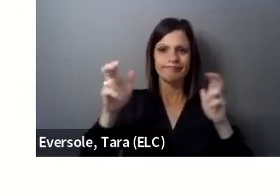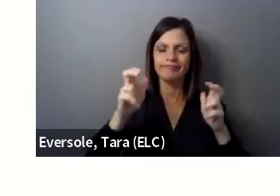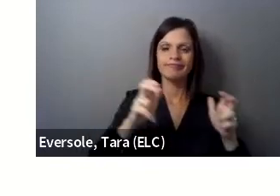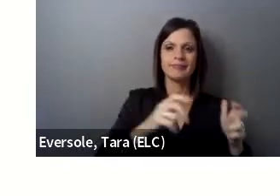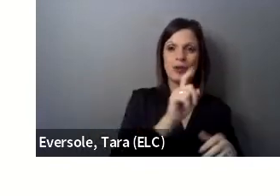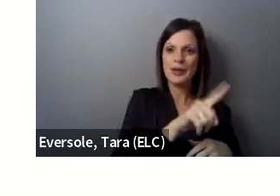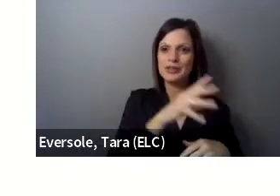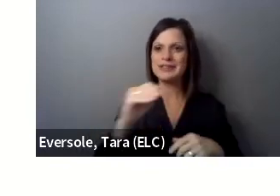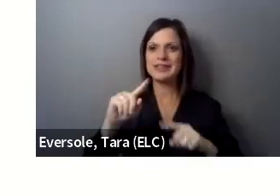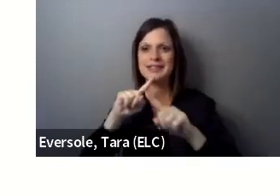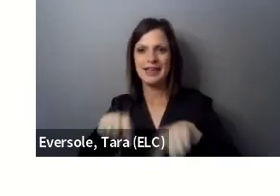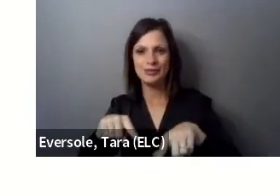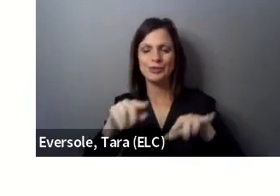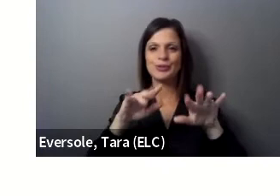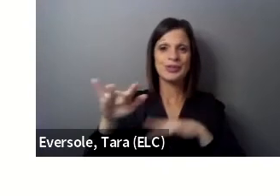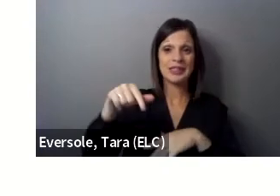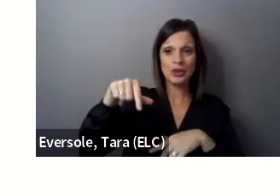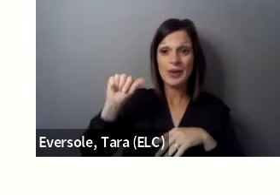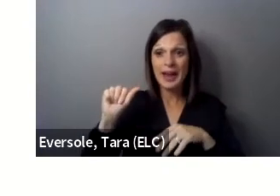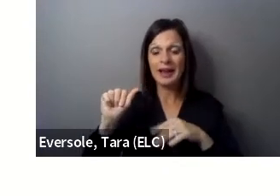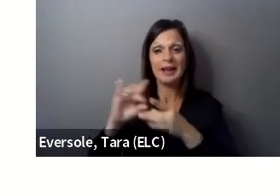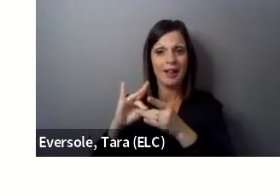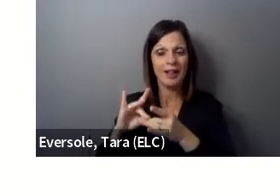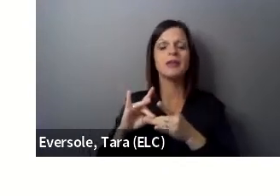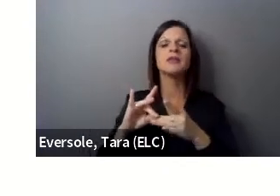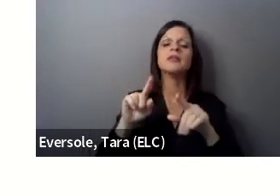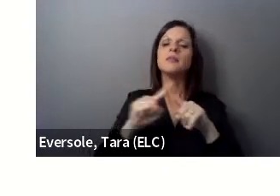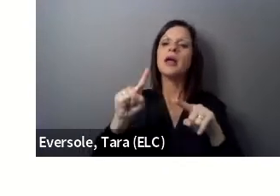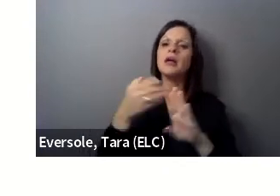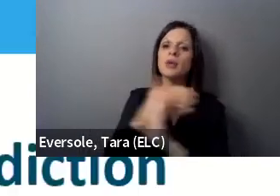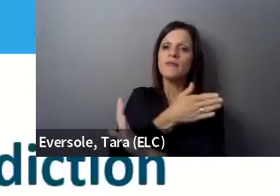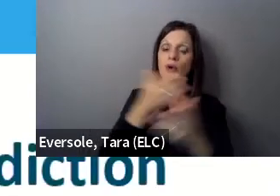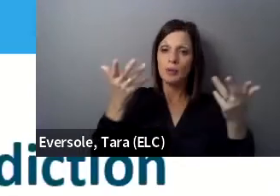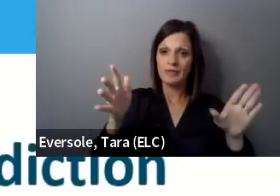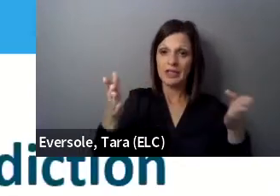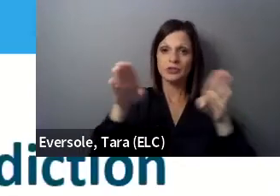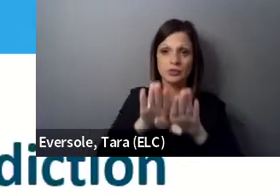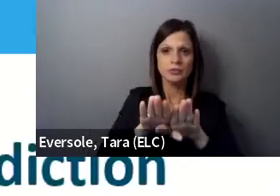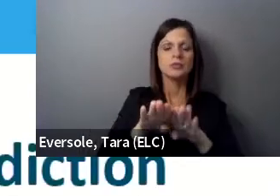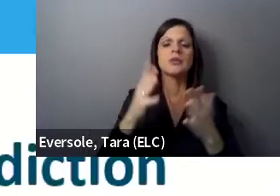for the panelist as well as those for the questions and answers. Before we wrap up I want to go over